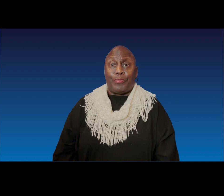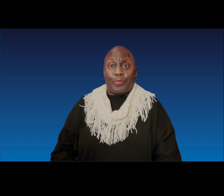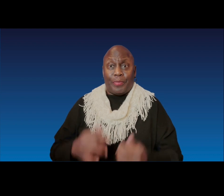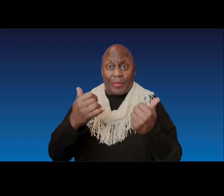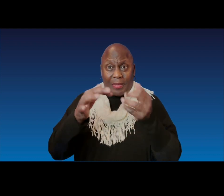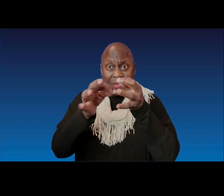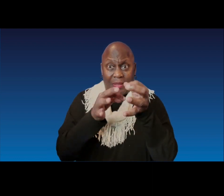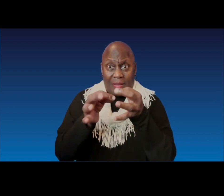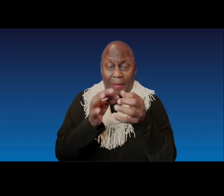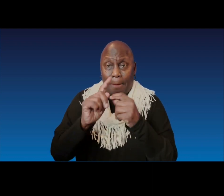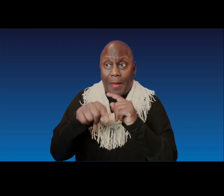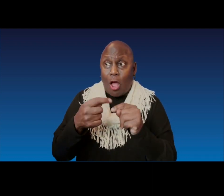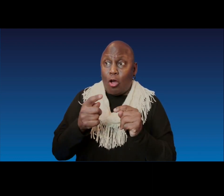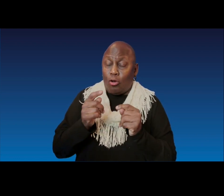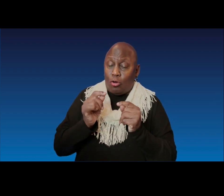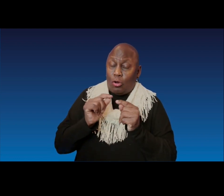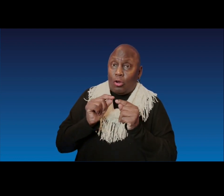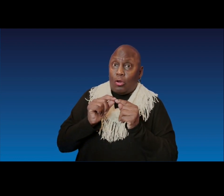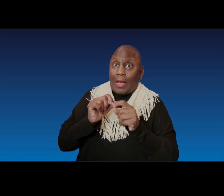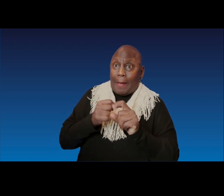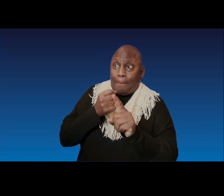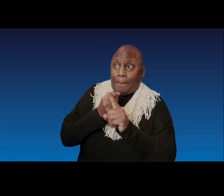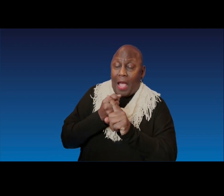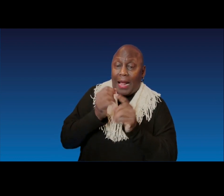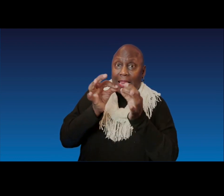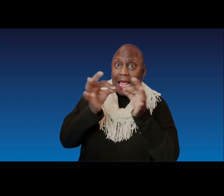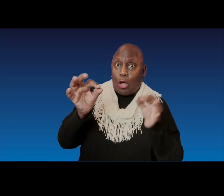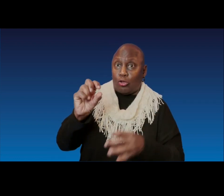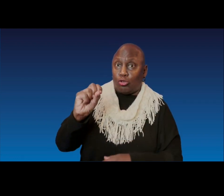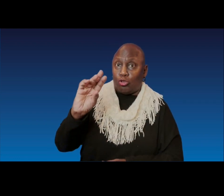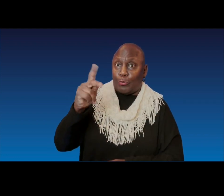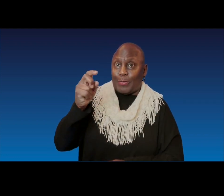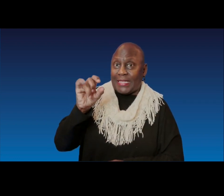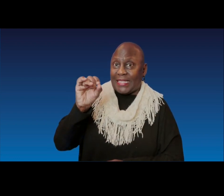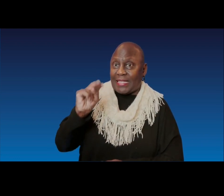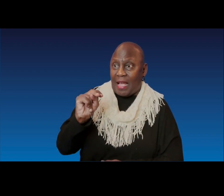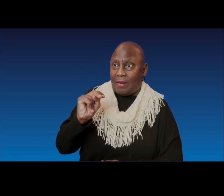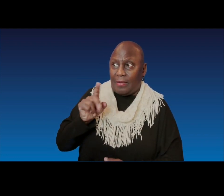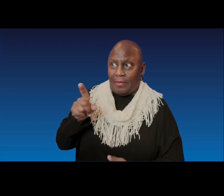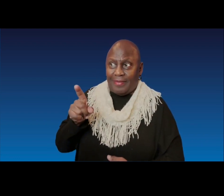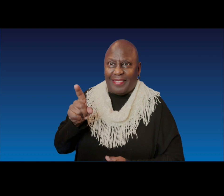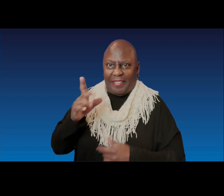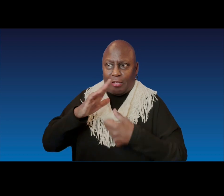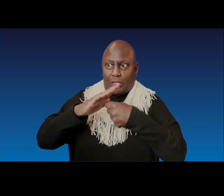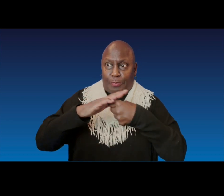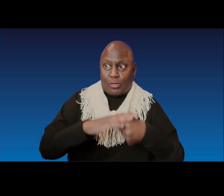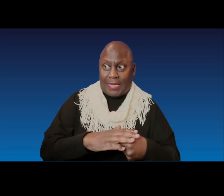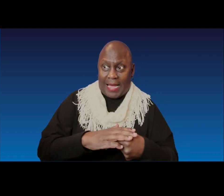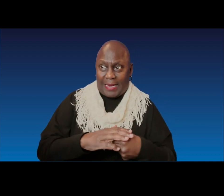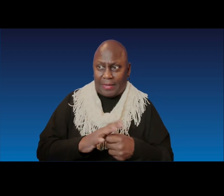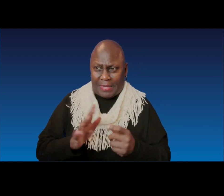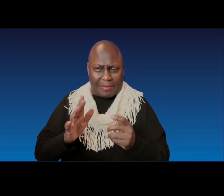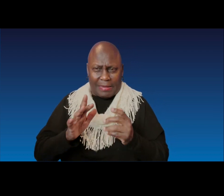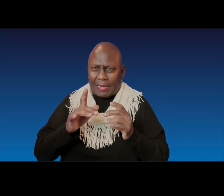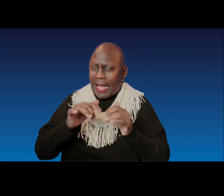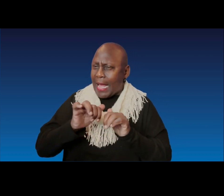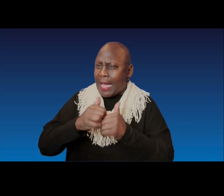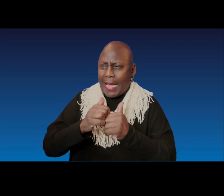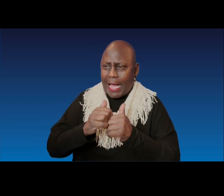So these two books are good. Now I'll talk about the impact of language suppression